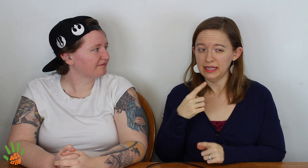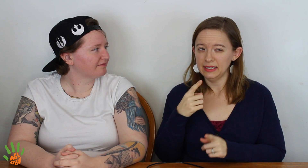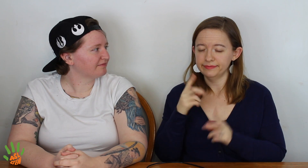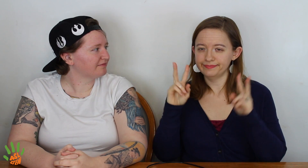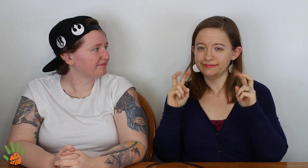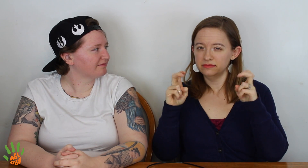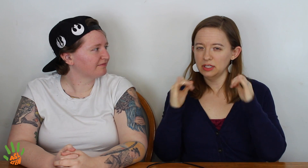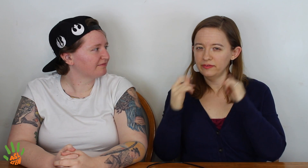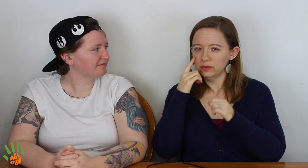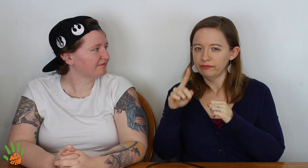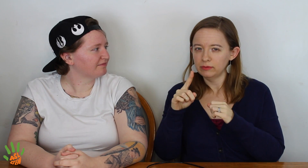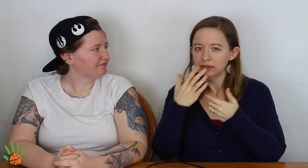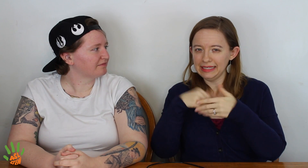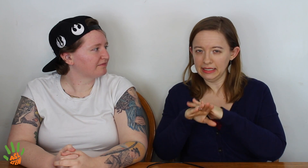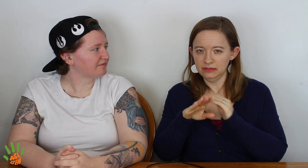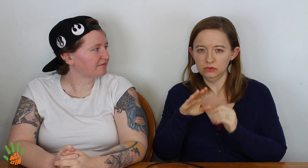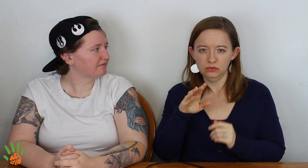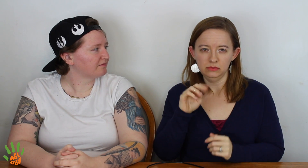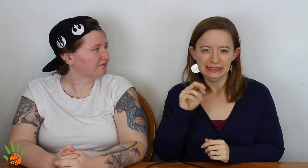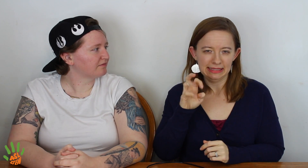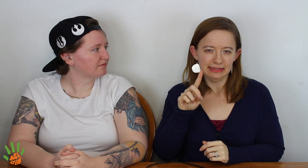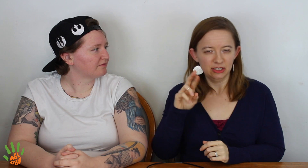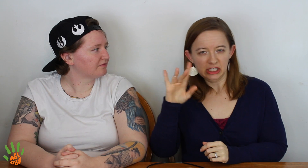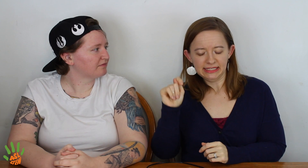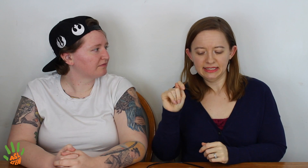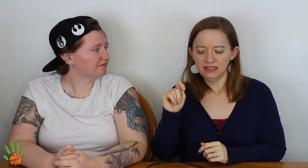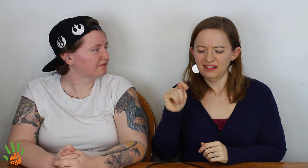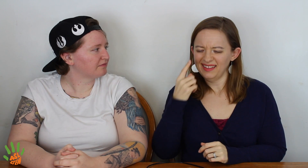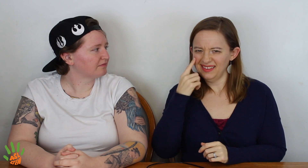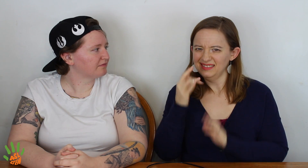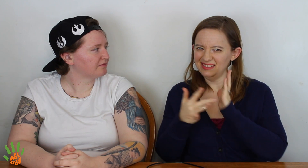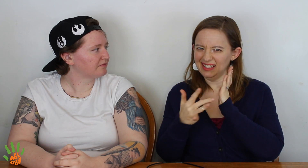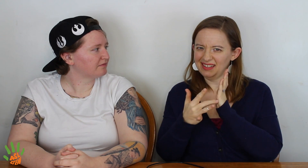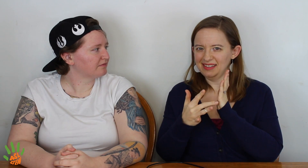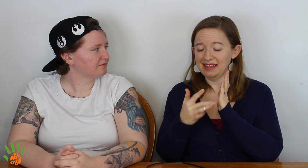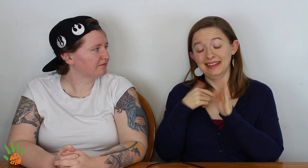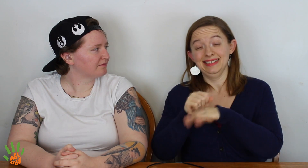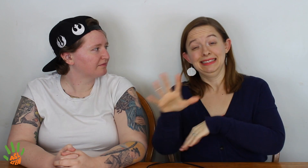when I did the interview to get into NTID/RIT, I think technically --